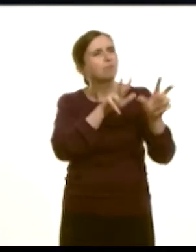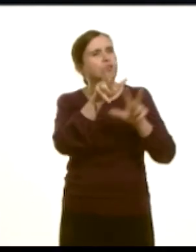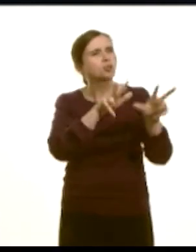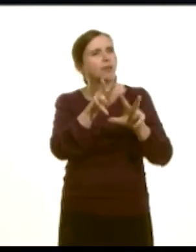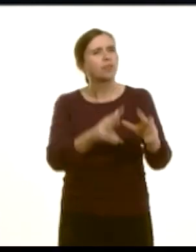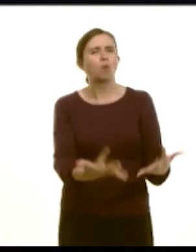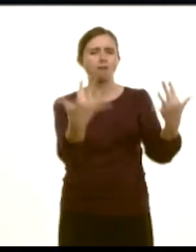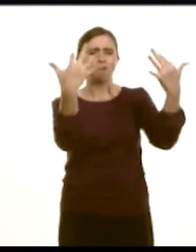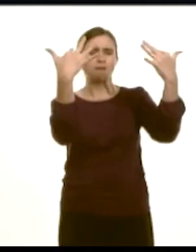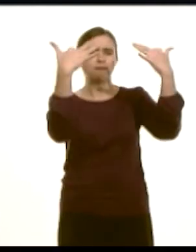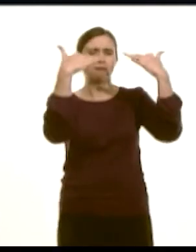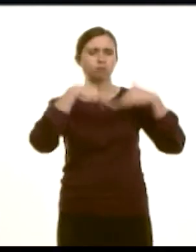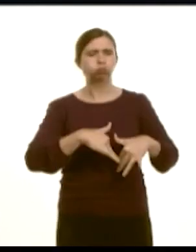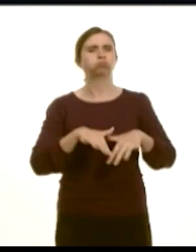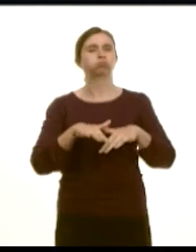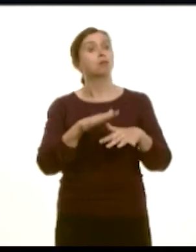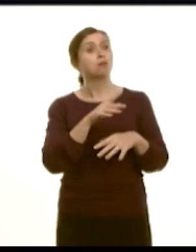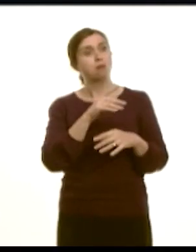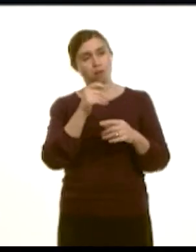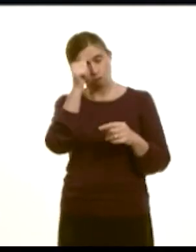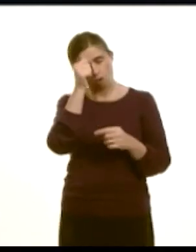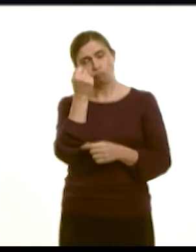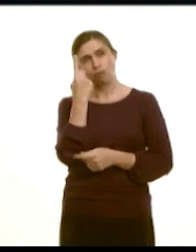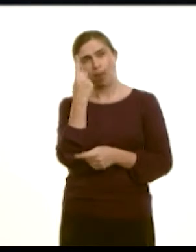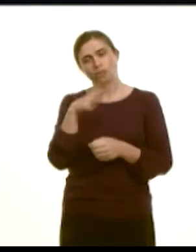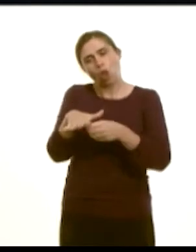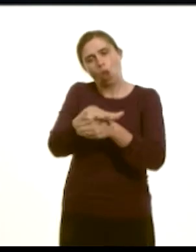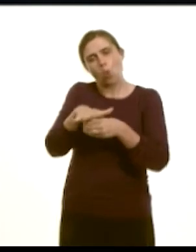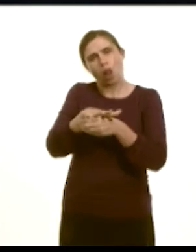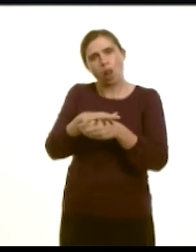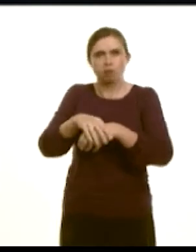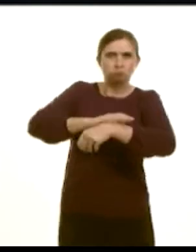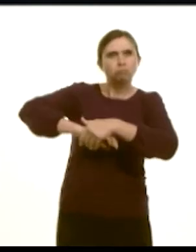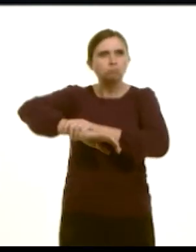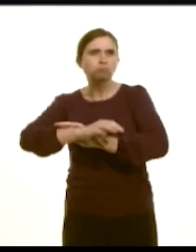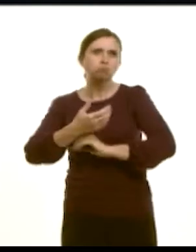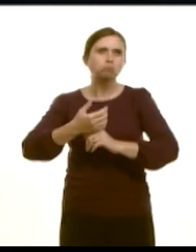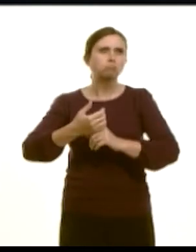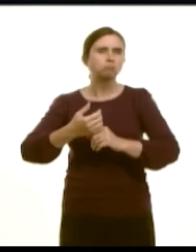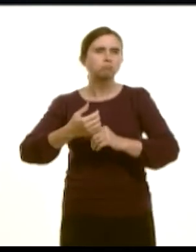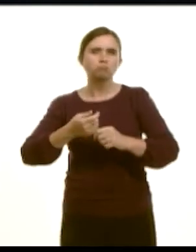clear how important the role is of local champions in co-ordinating the response, but also, in